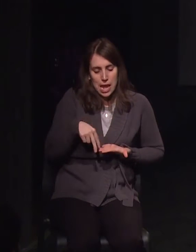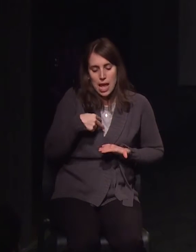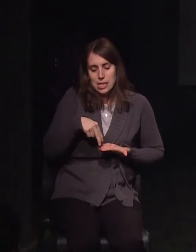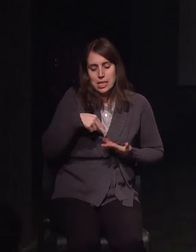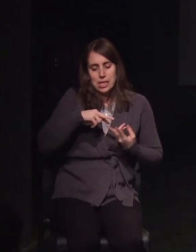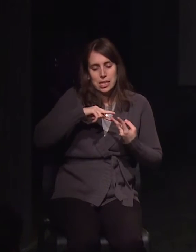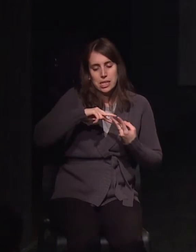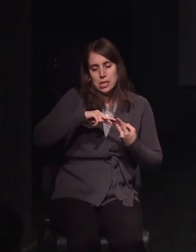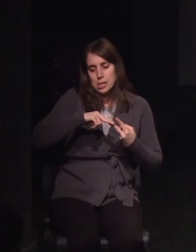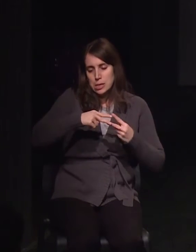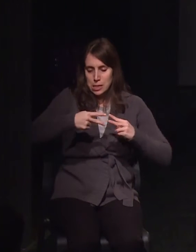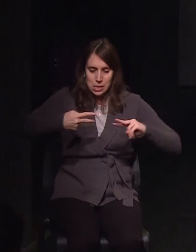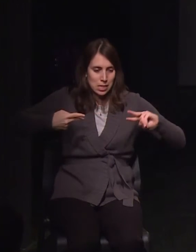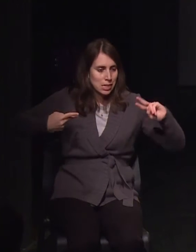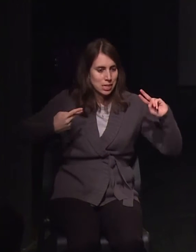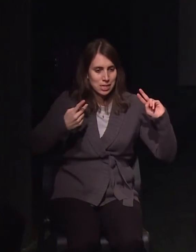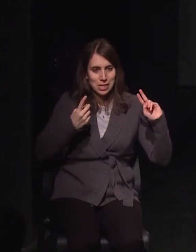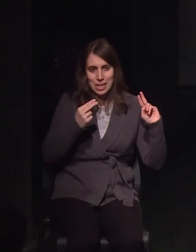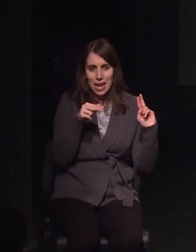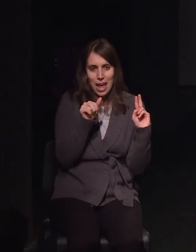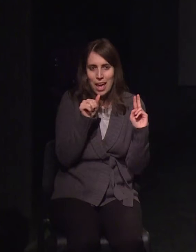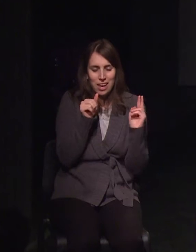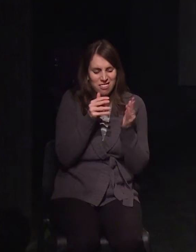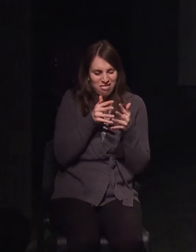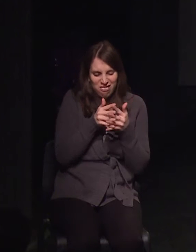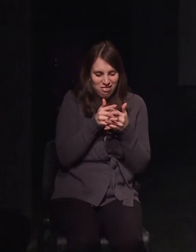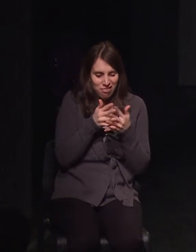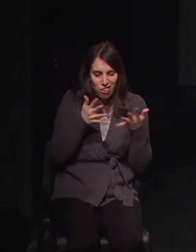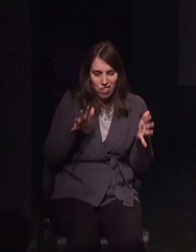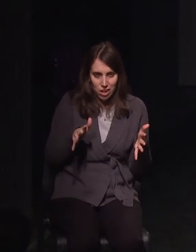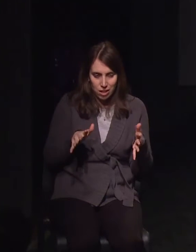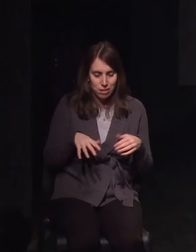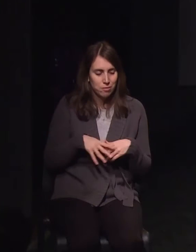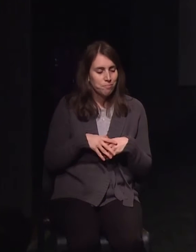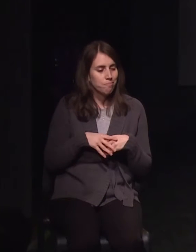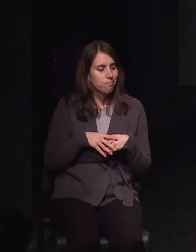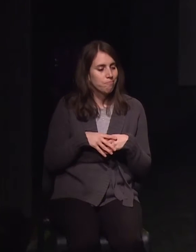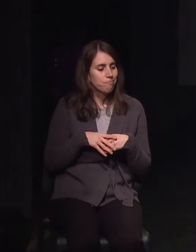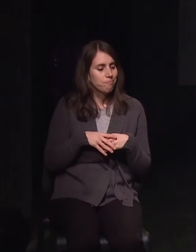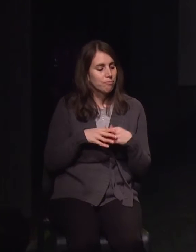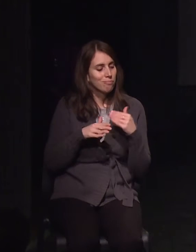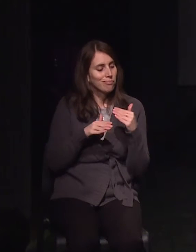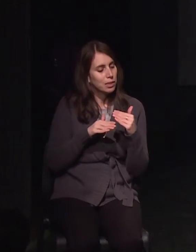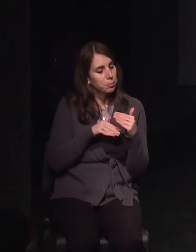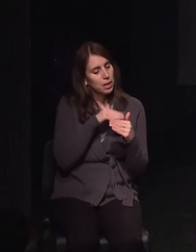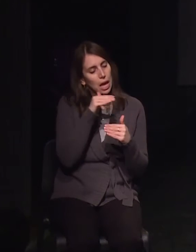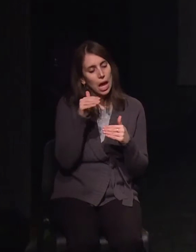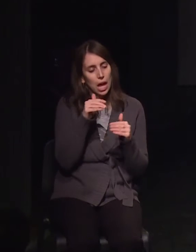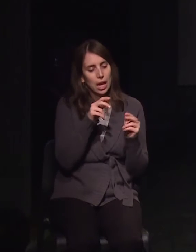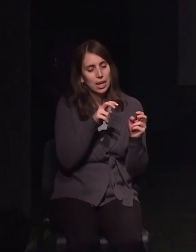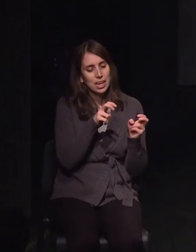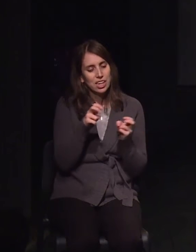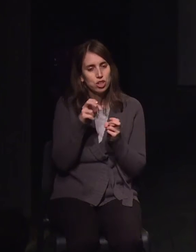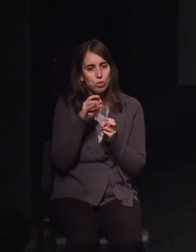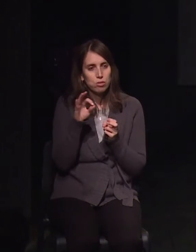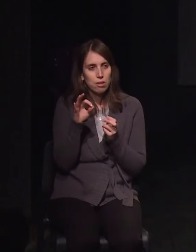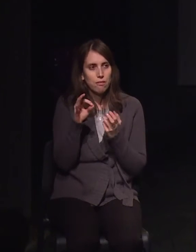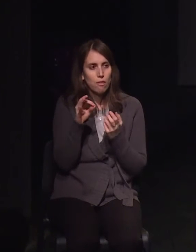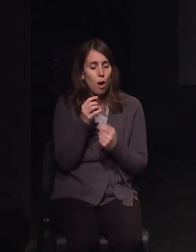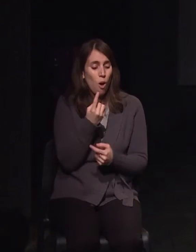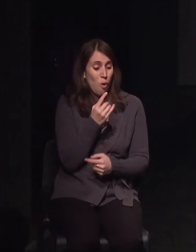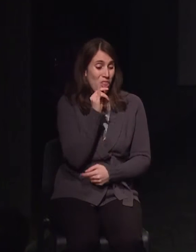And it goes well beyond issues of one little piece, there’s no ideological purity to